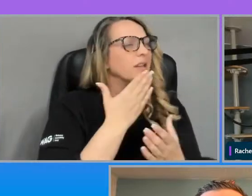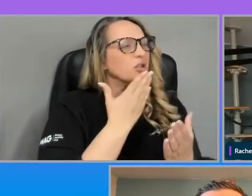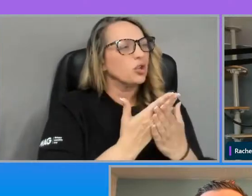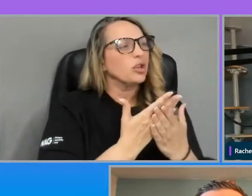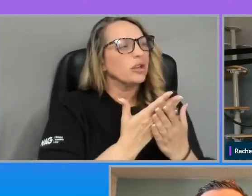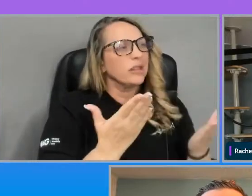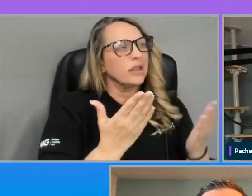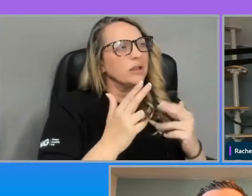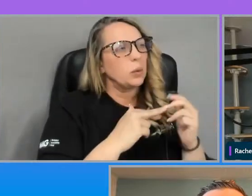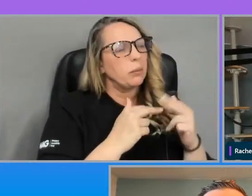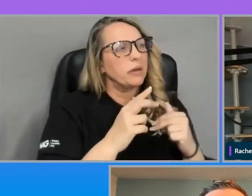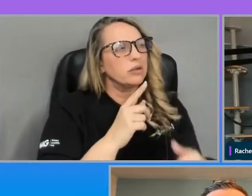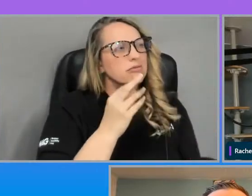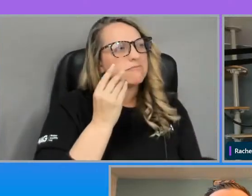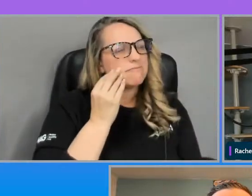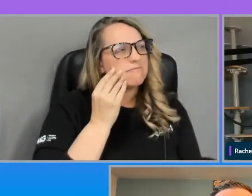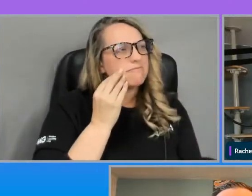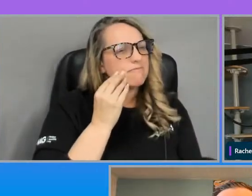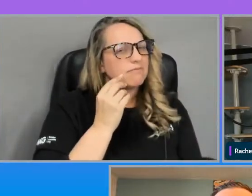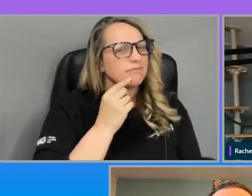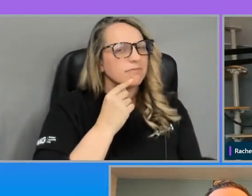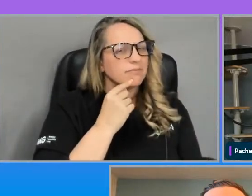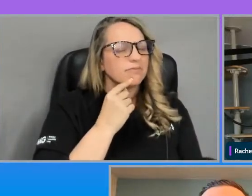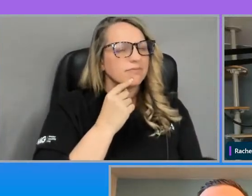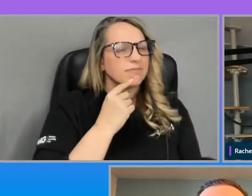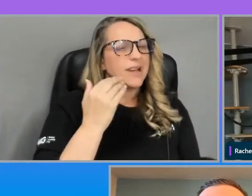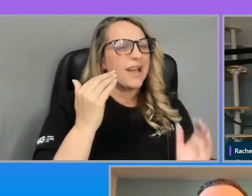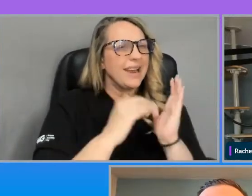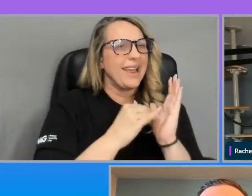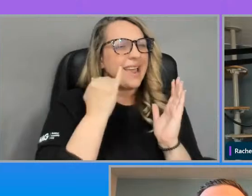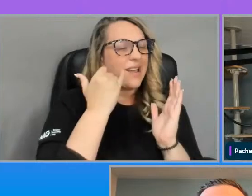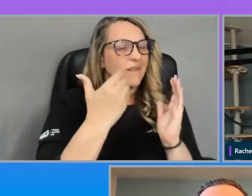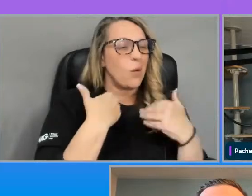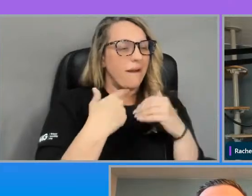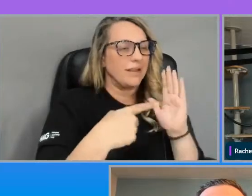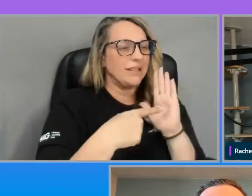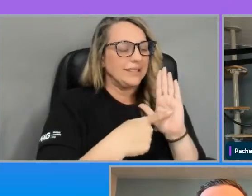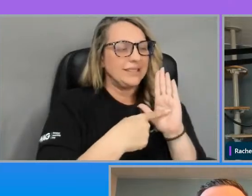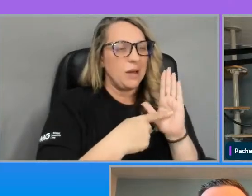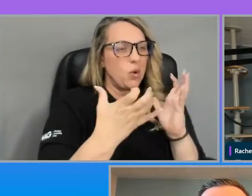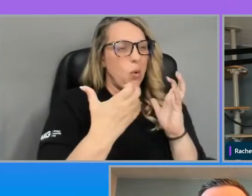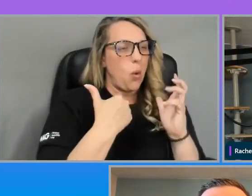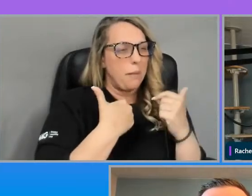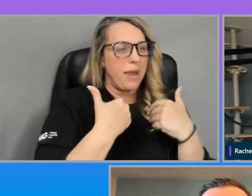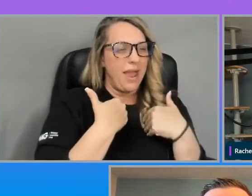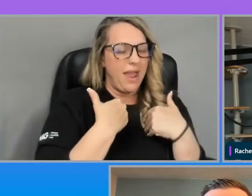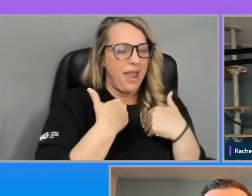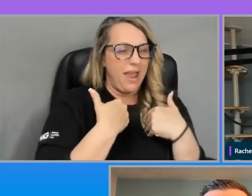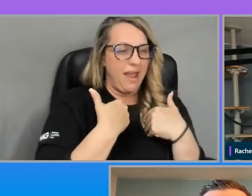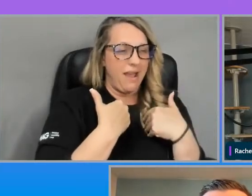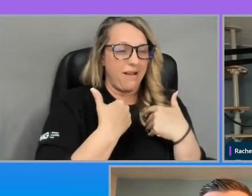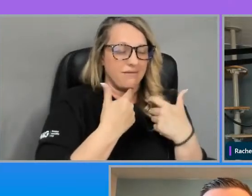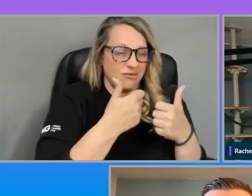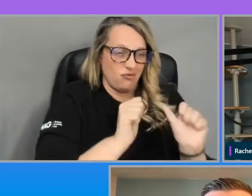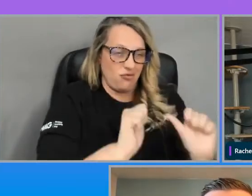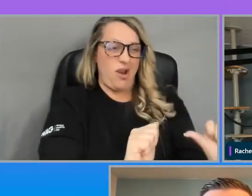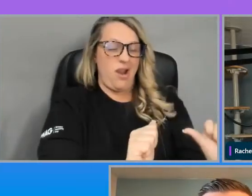thing to build actually. Again, if you've got examples that